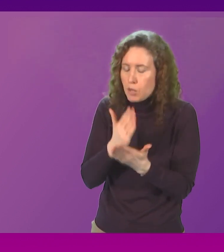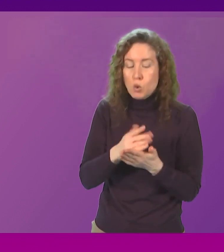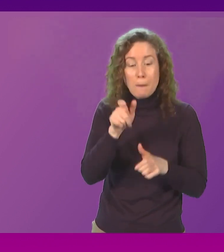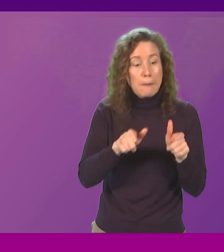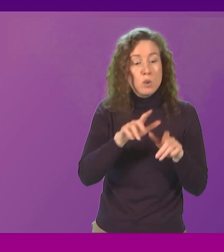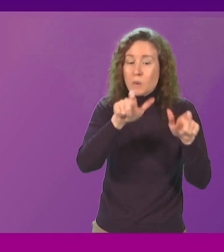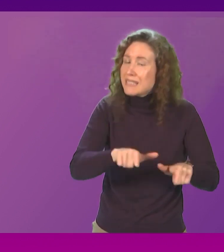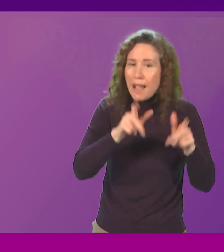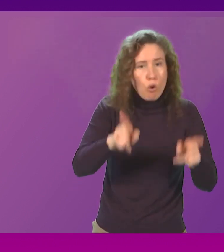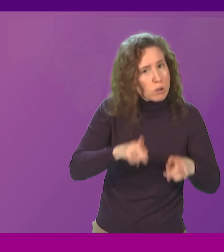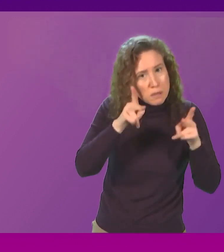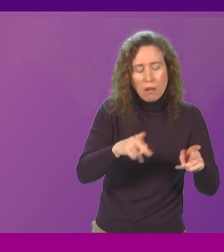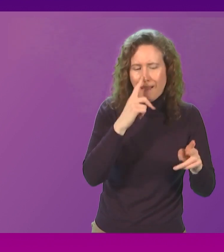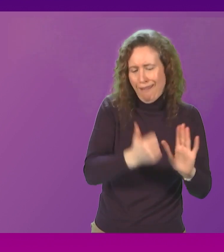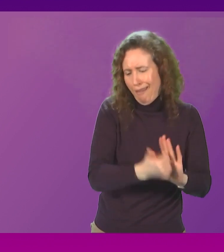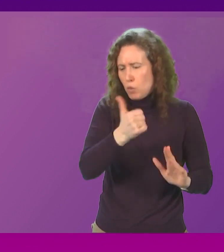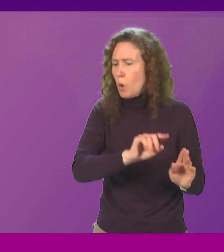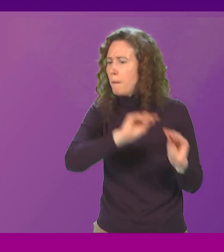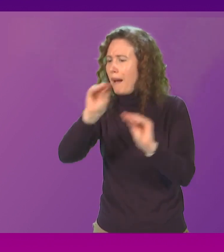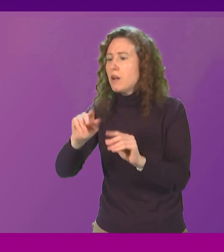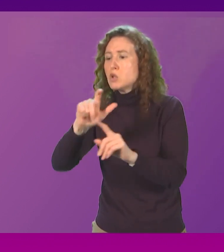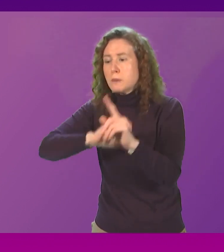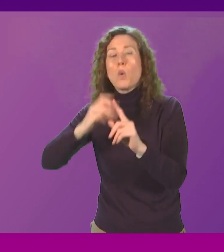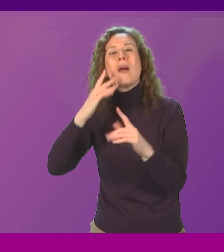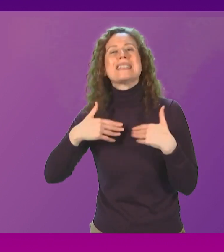back into the community when it is clinically safe to do so.